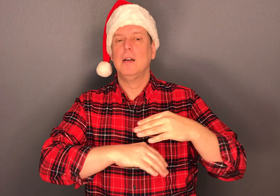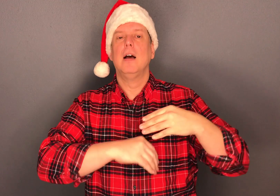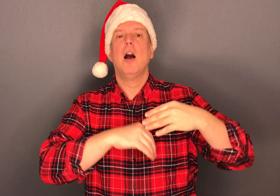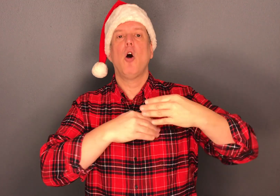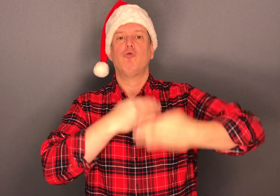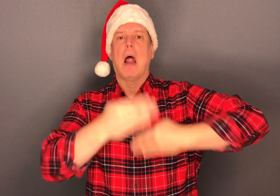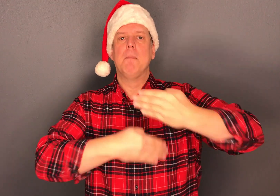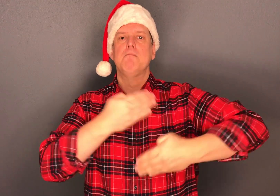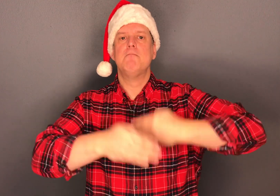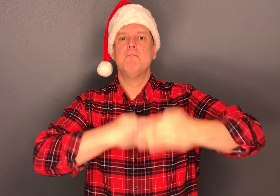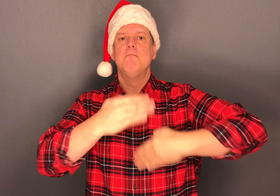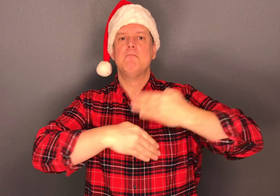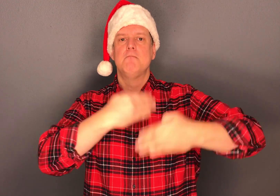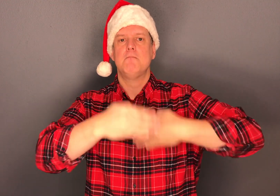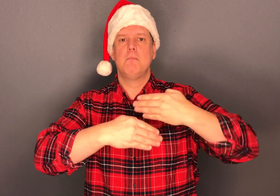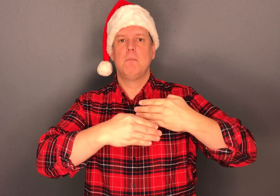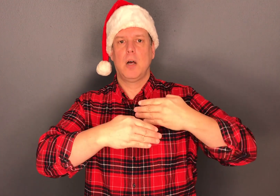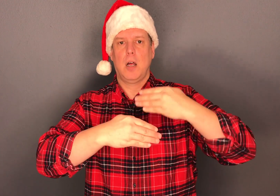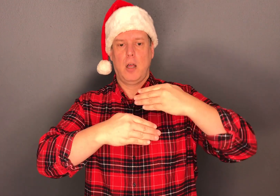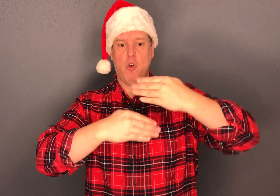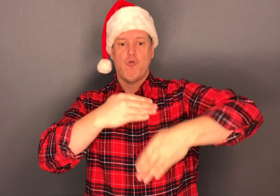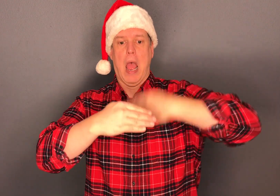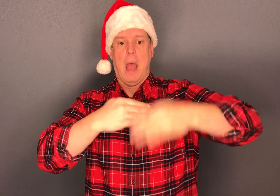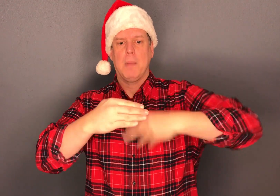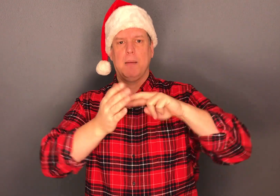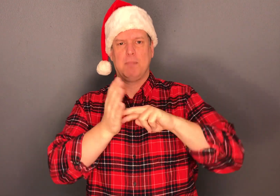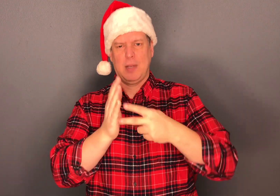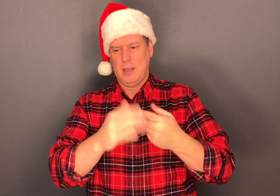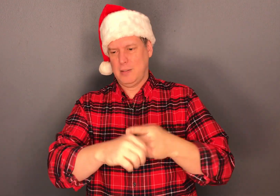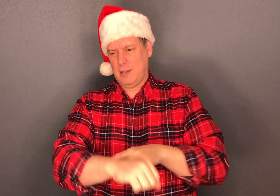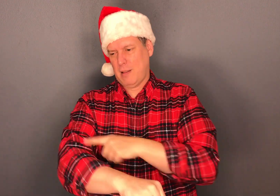moves a little bit but anyway if you move both hands it's it's clear that you